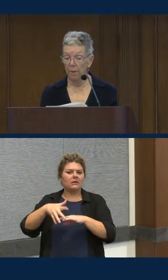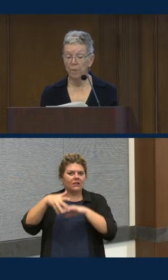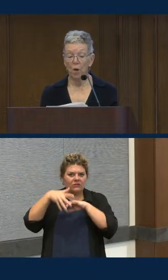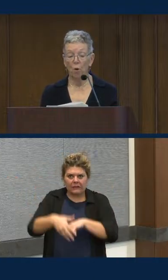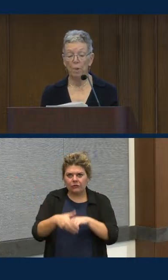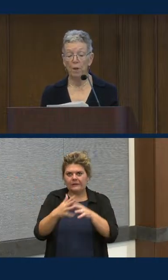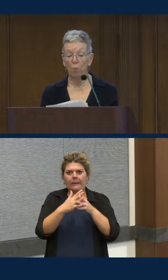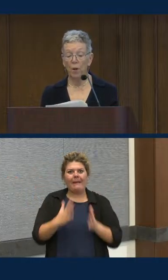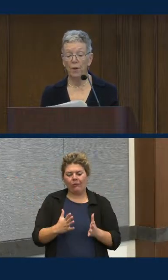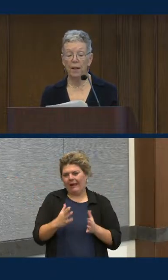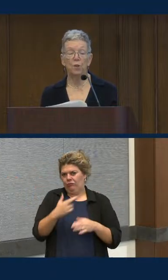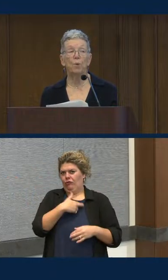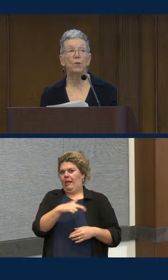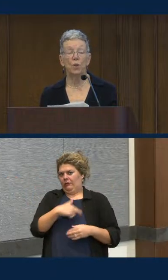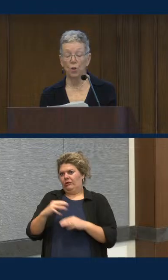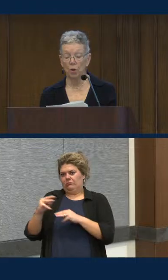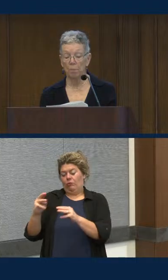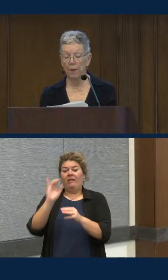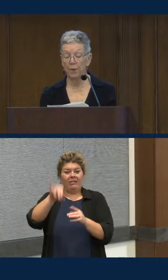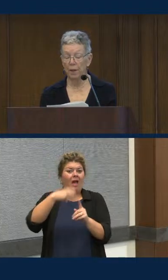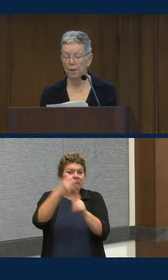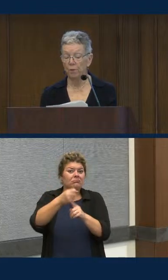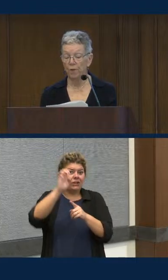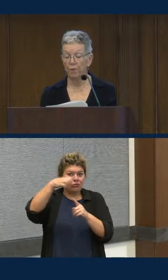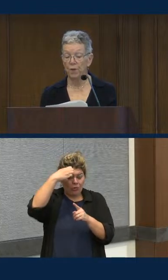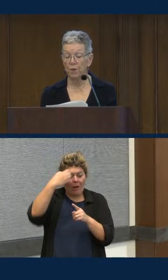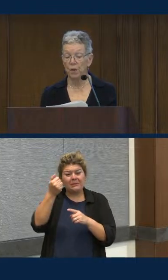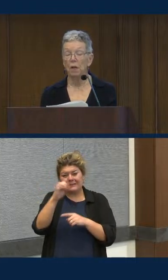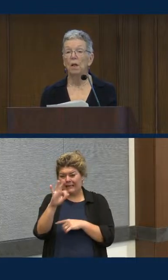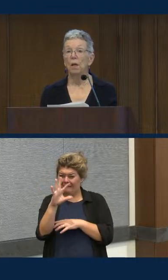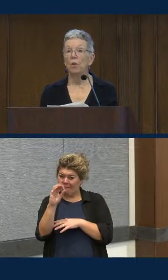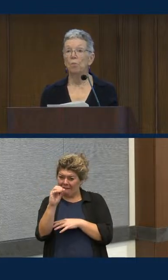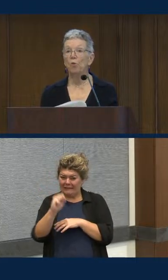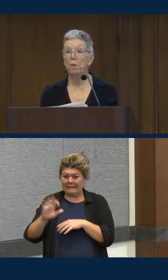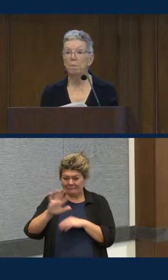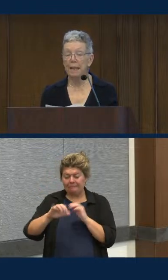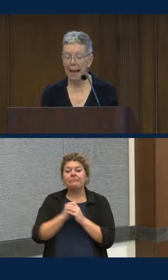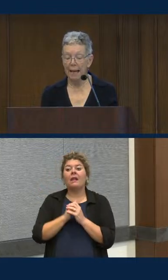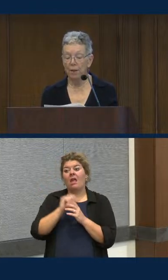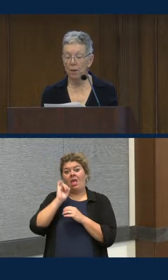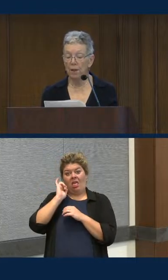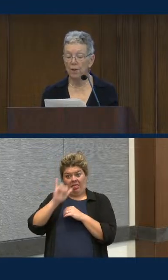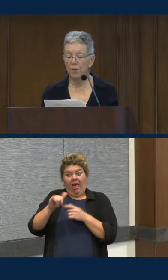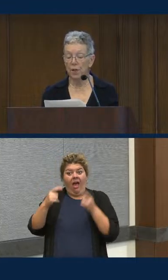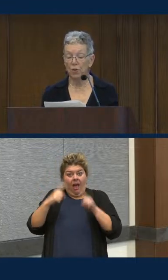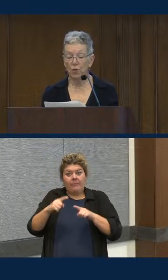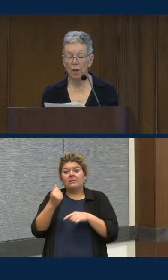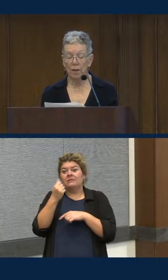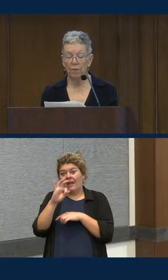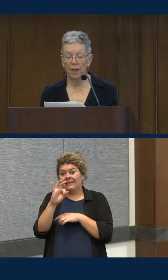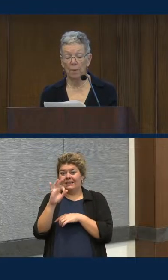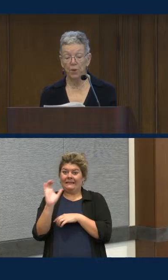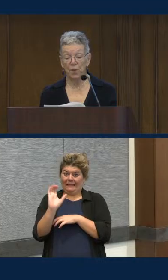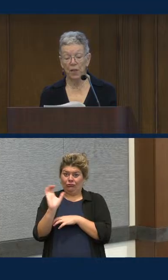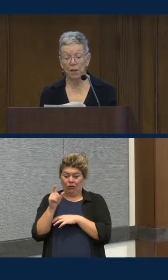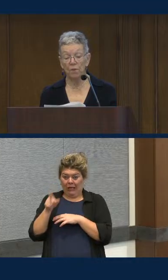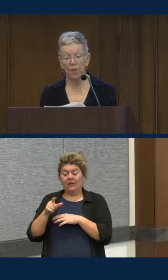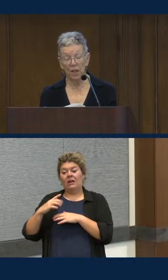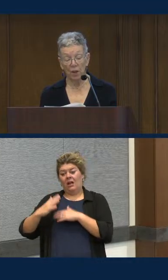spread to Europe by the 1950s. The movement began in the 19th century and developed